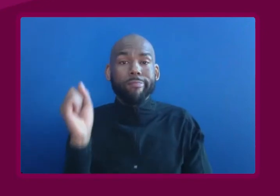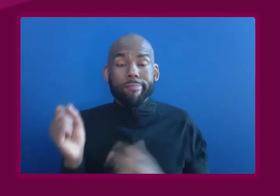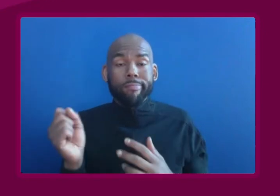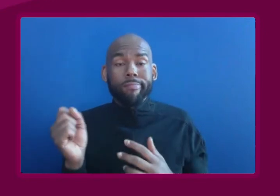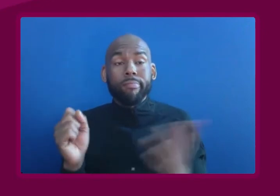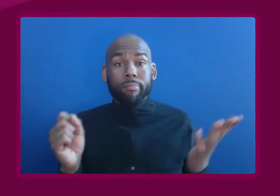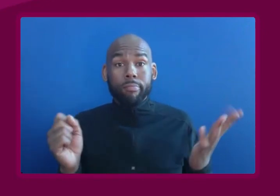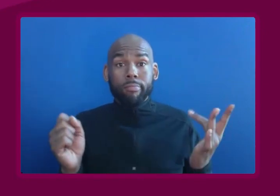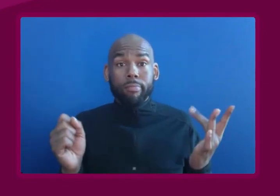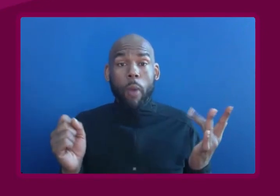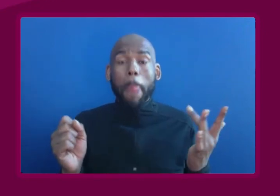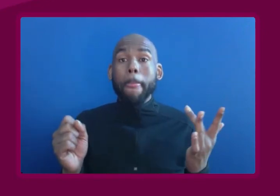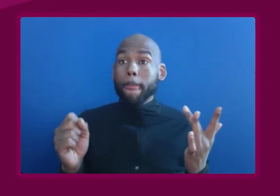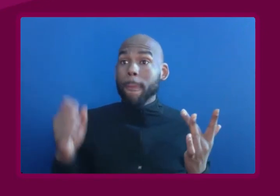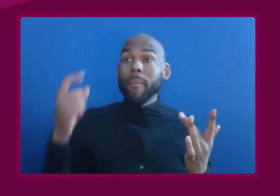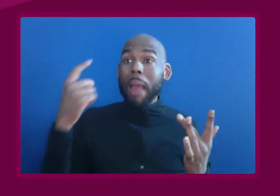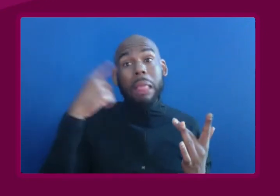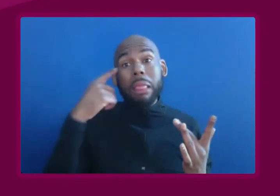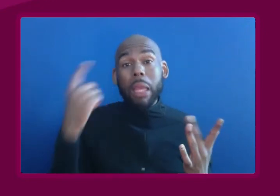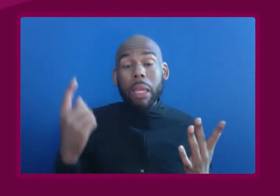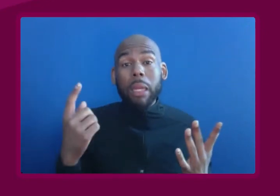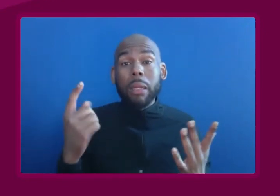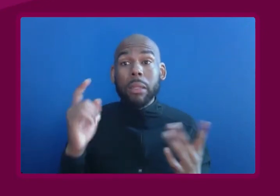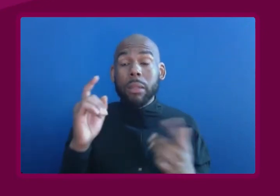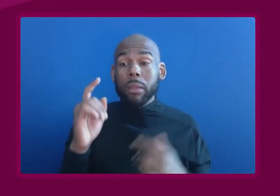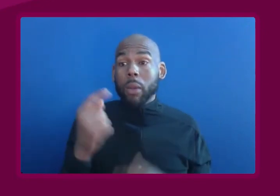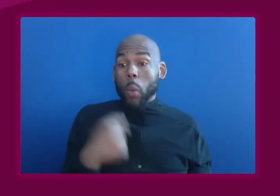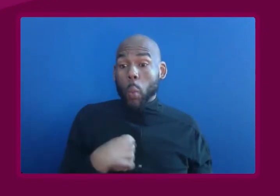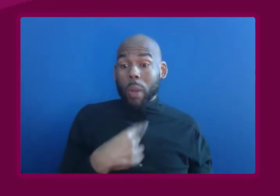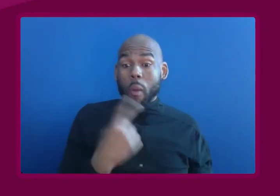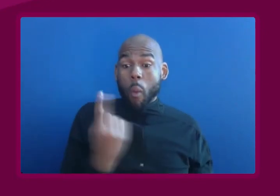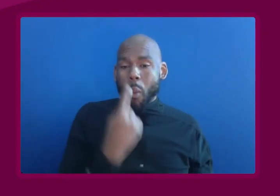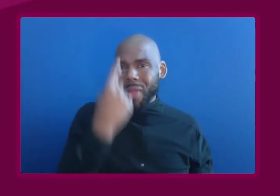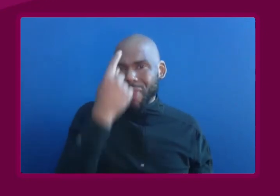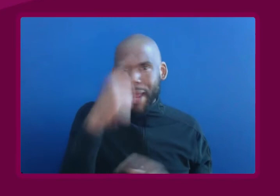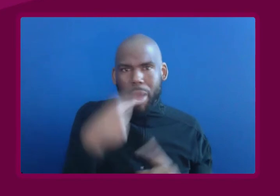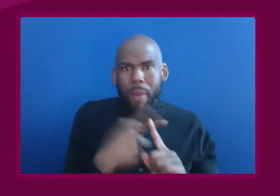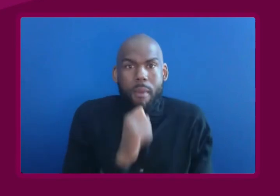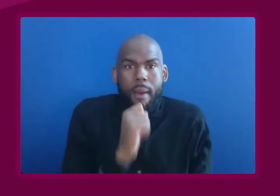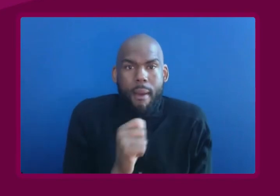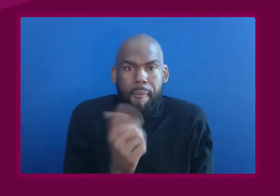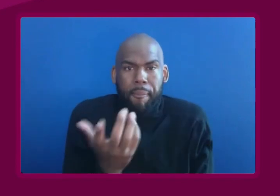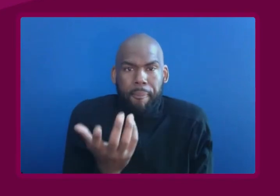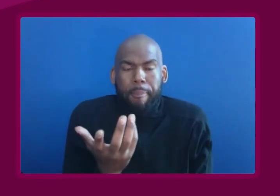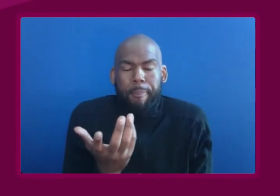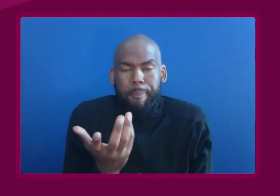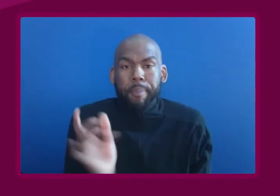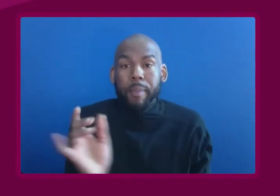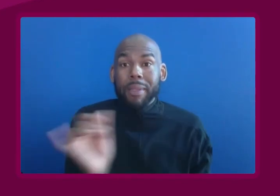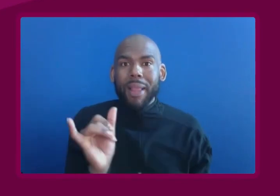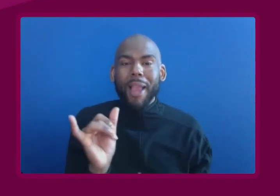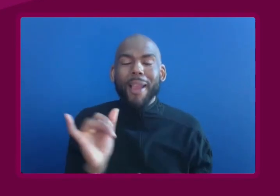And I think it's something that we don't necessarily always think about. It's like the weather.